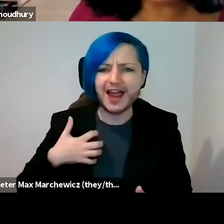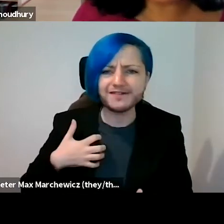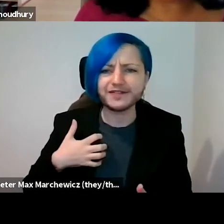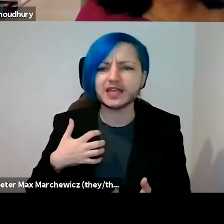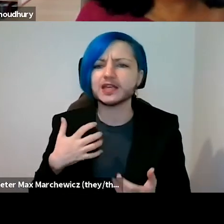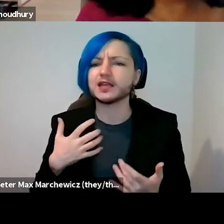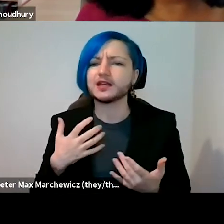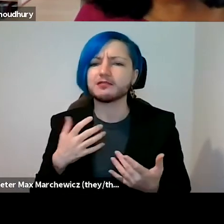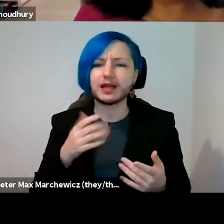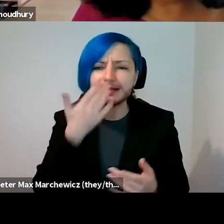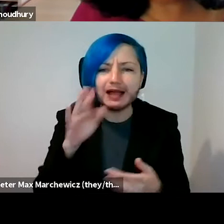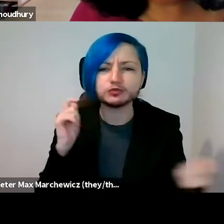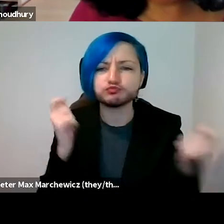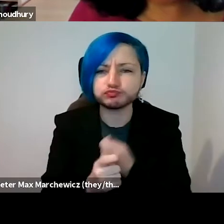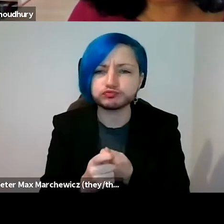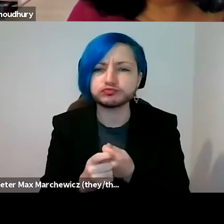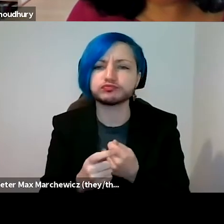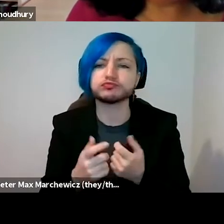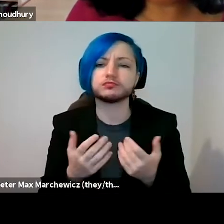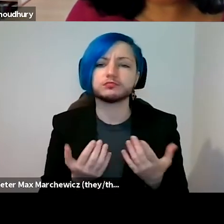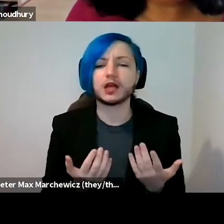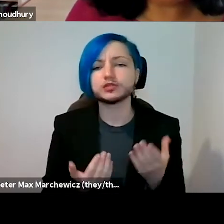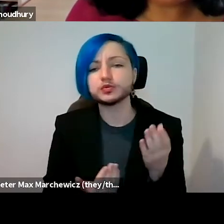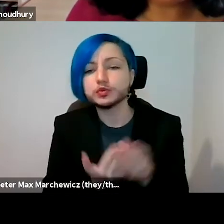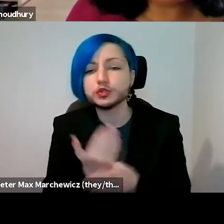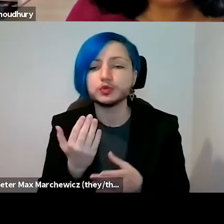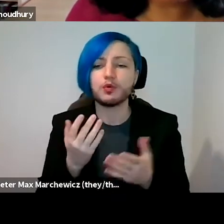of changing attitudes, and new and altering ways